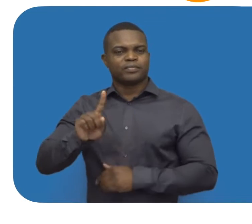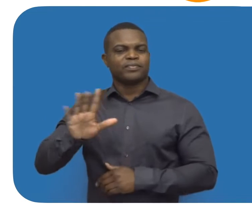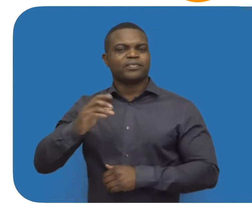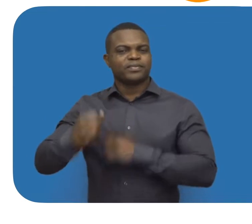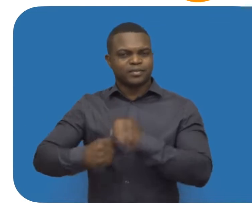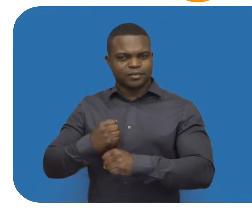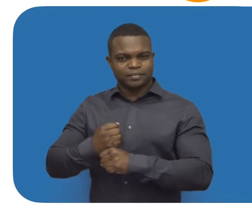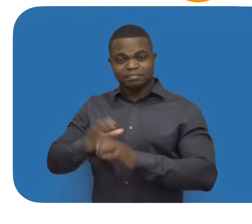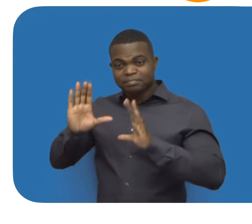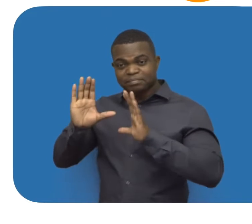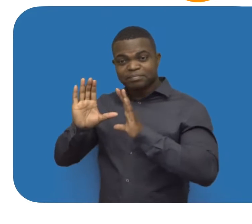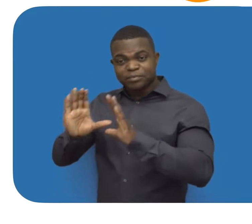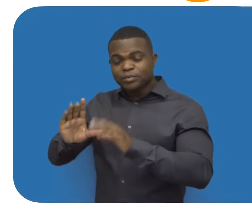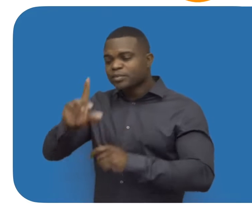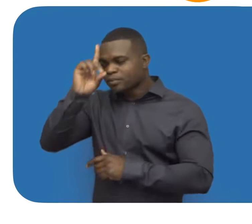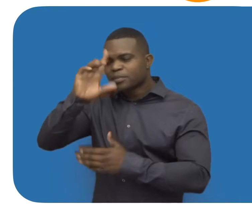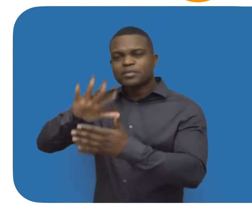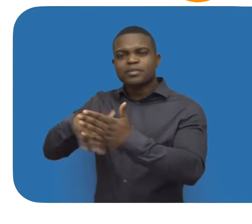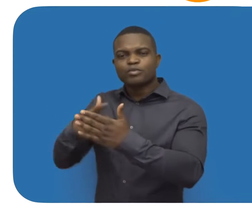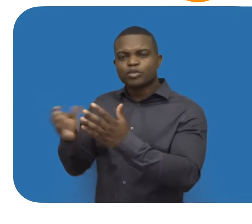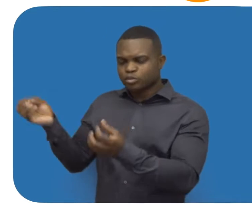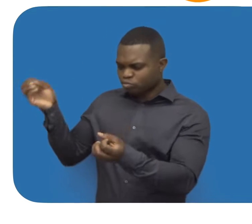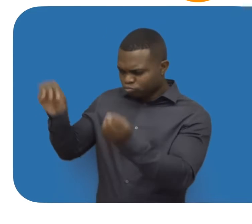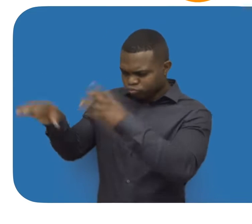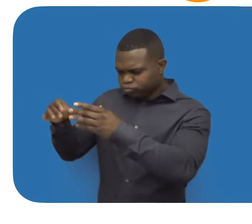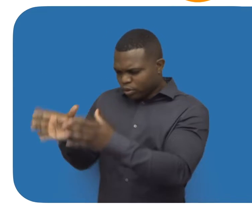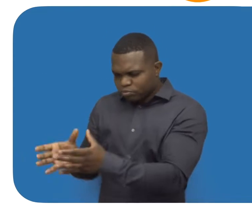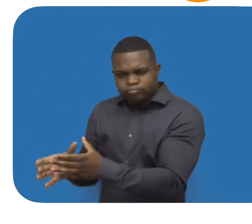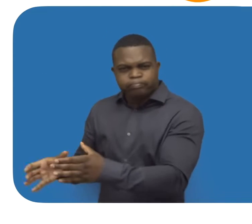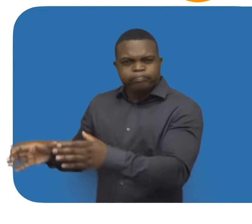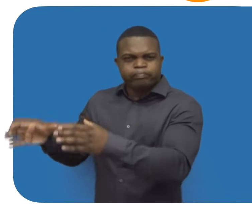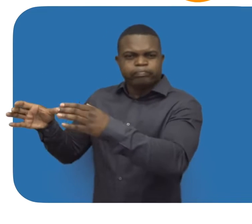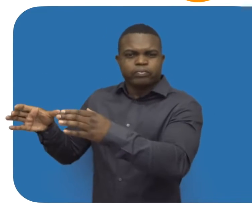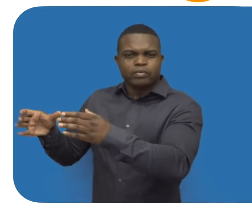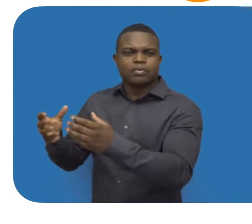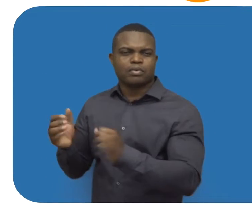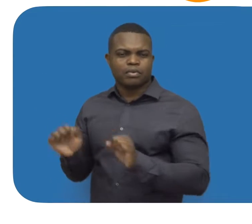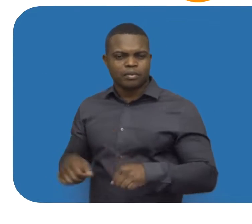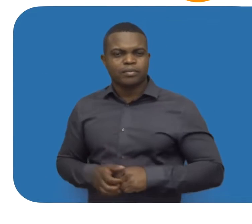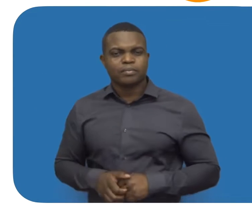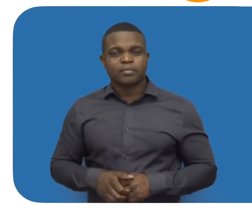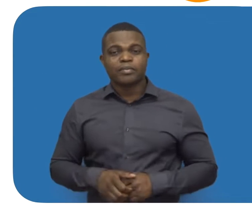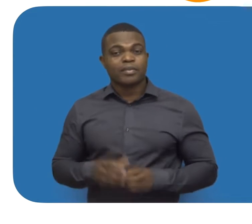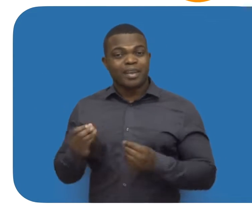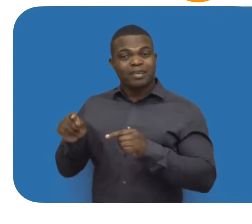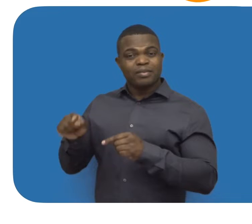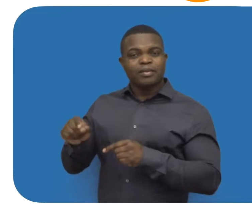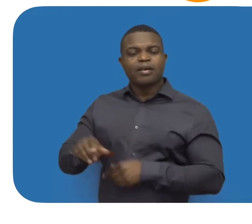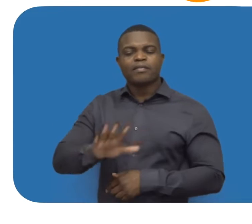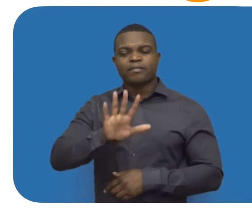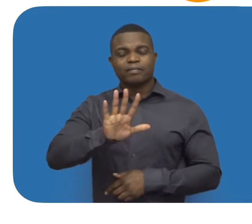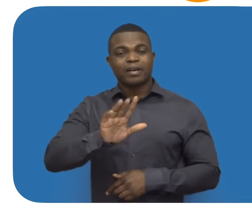It is an annotated reference corpus of German Sign Language, consisting of 560 hours of conversations.